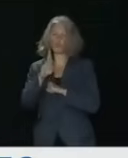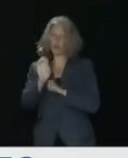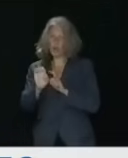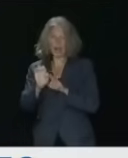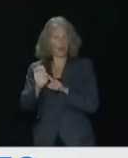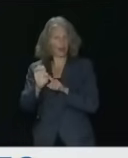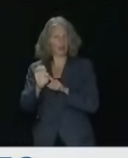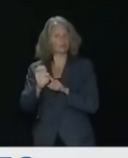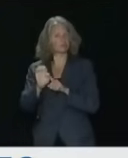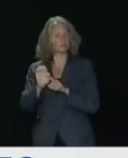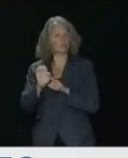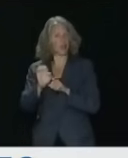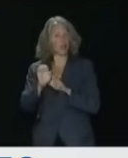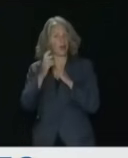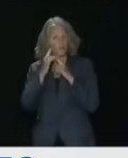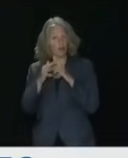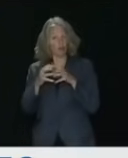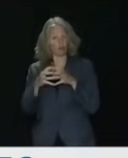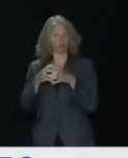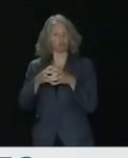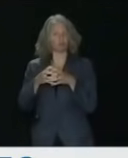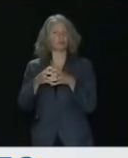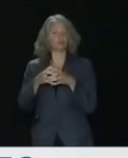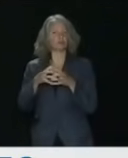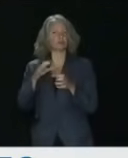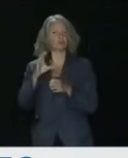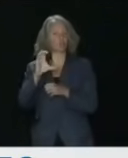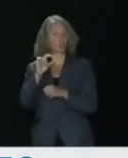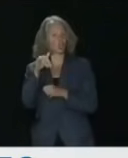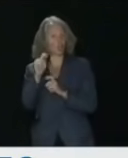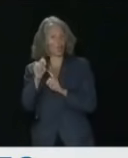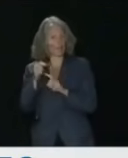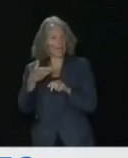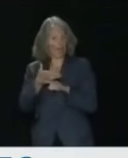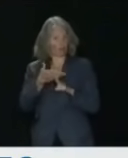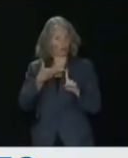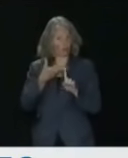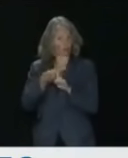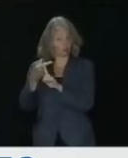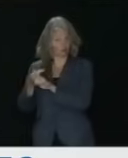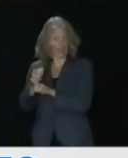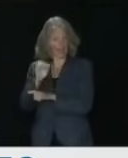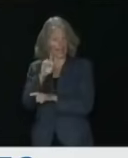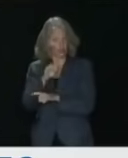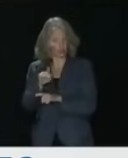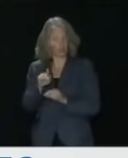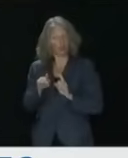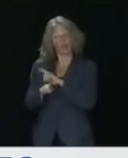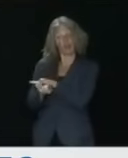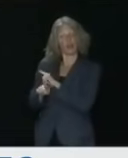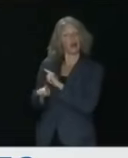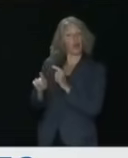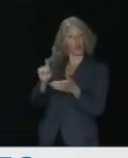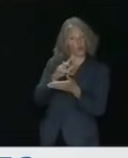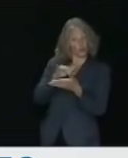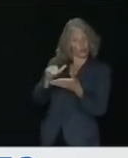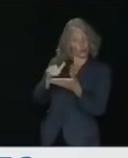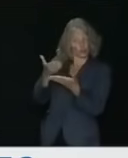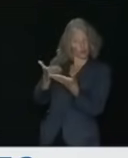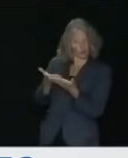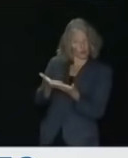PROFILE AND THE RARE BUT SERIOUS